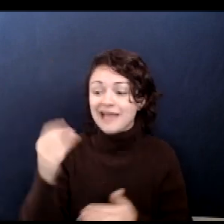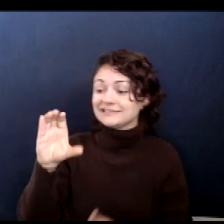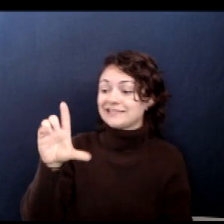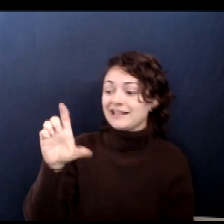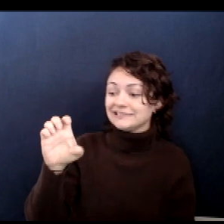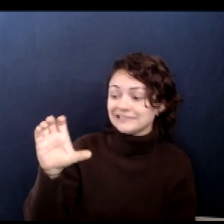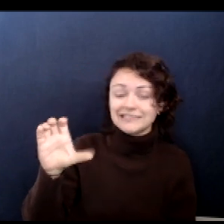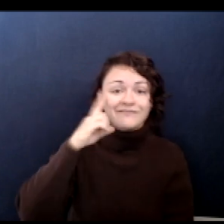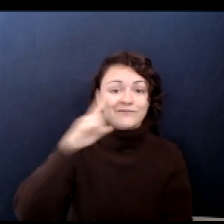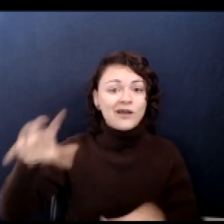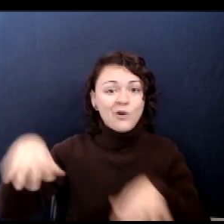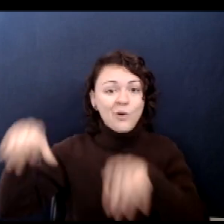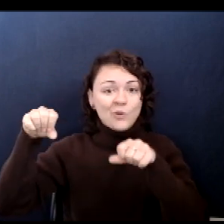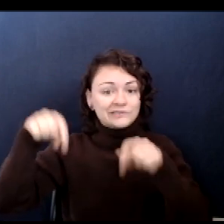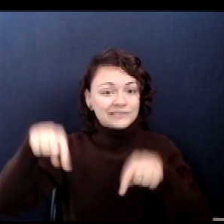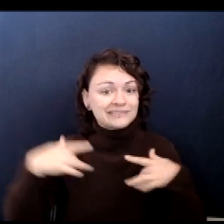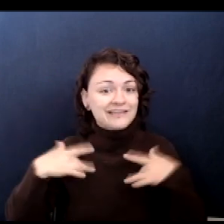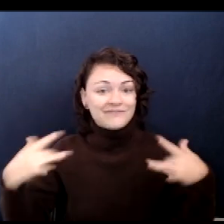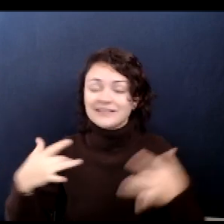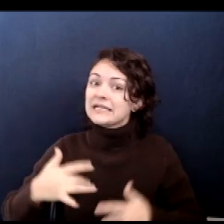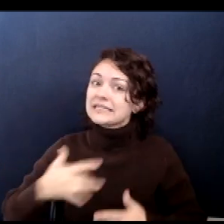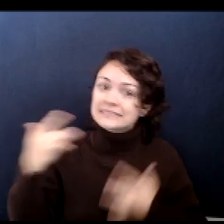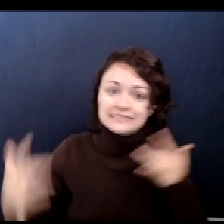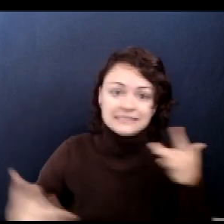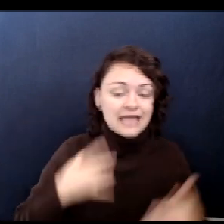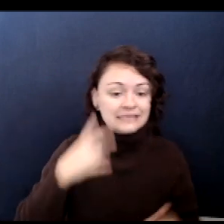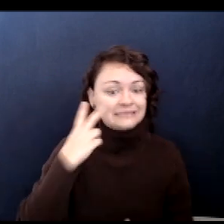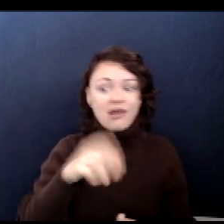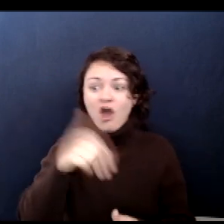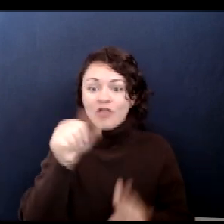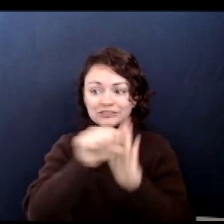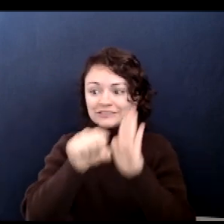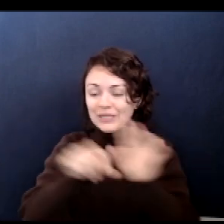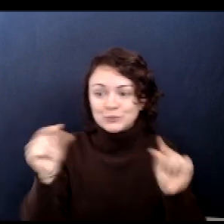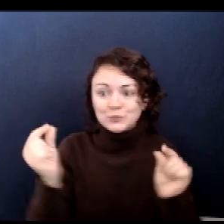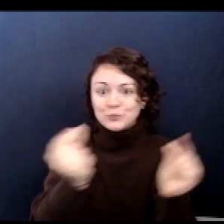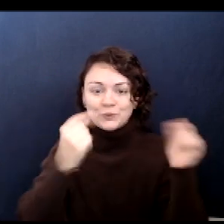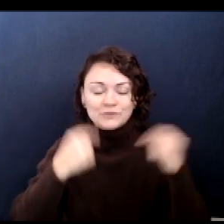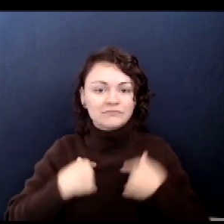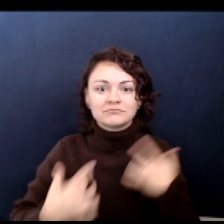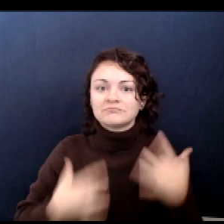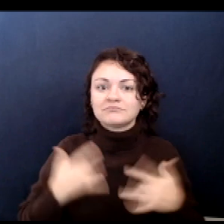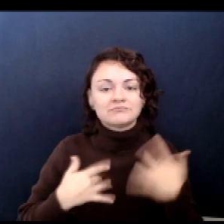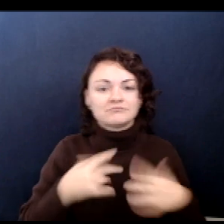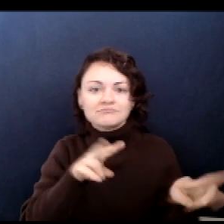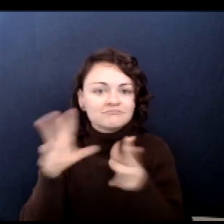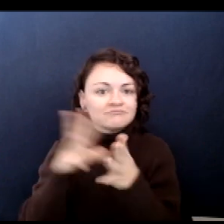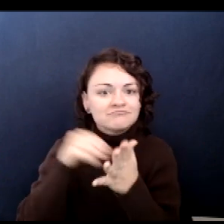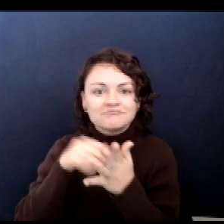It's exciting to hear what other states are doing and hopefully get to engage a little bit in some questions.